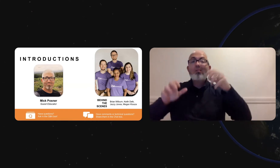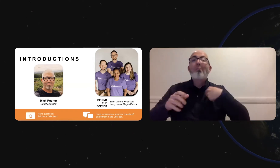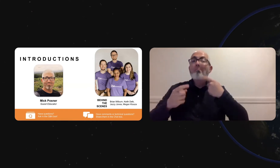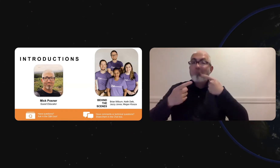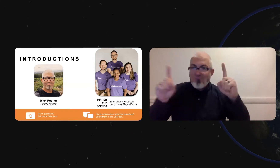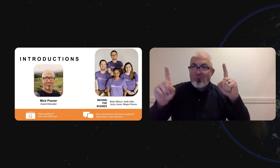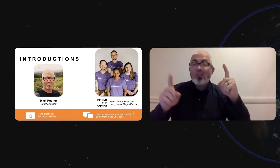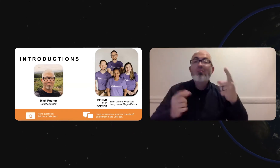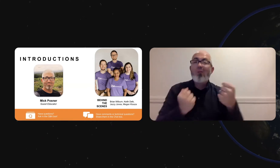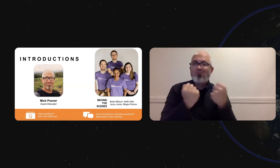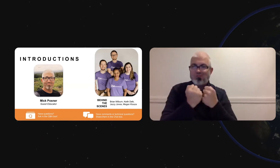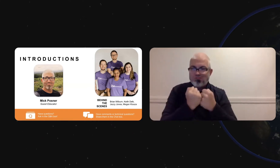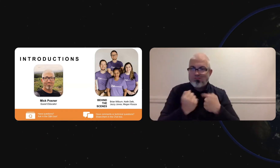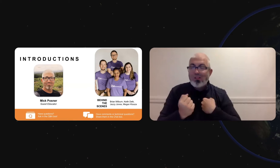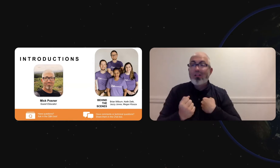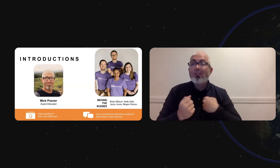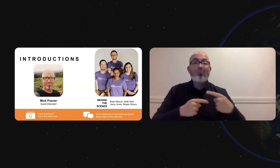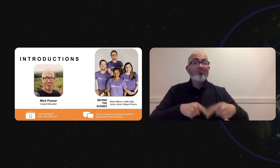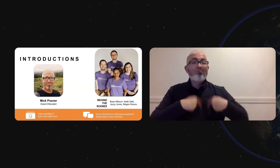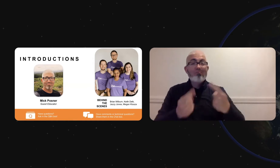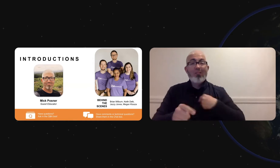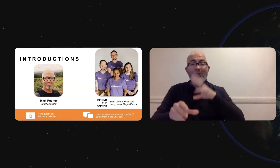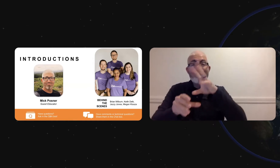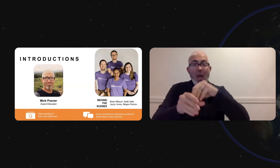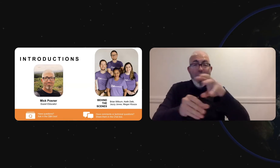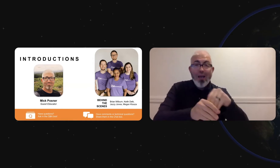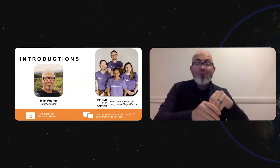I successfully climbed both of those, sponsored by North Face.